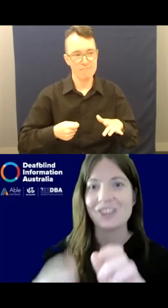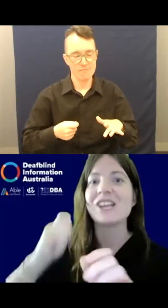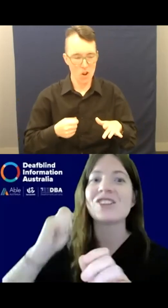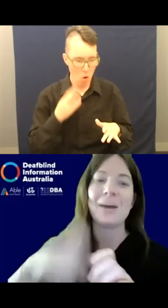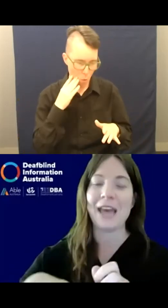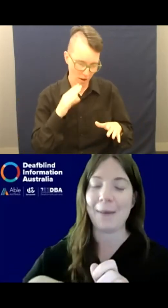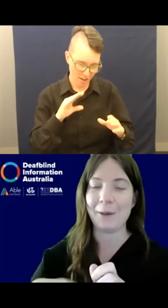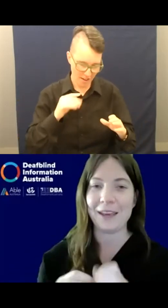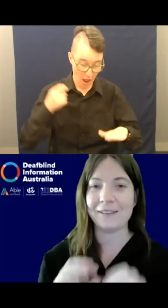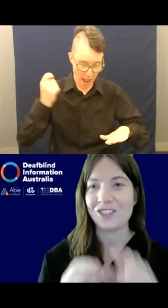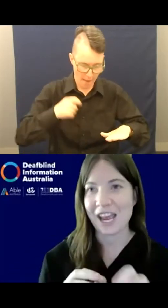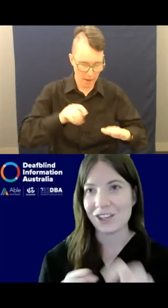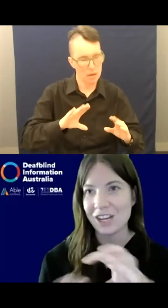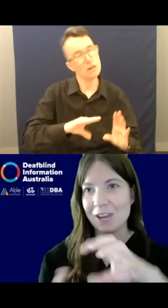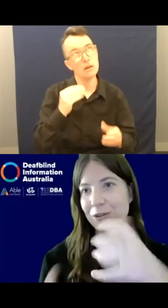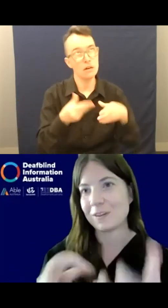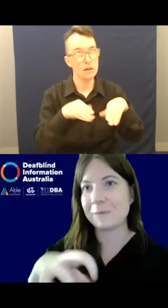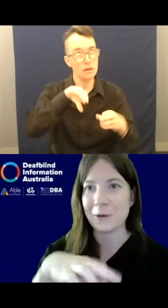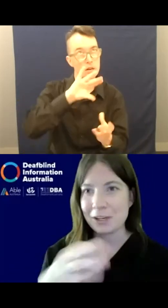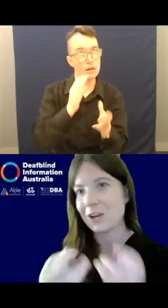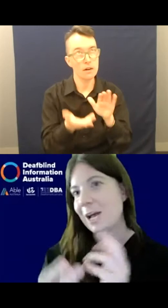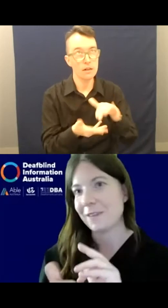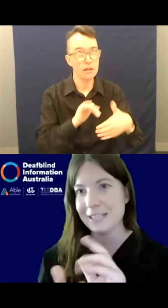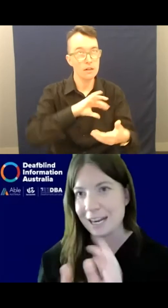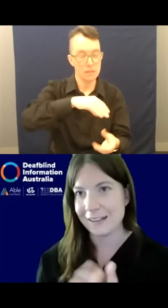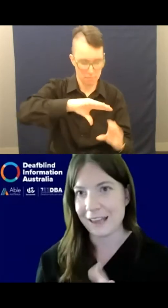time he hammered a piece it changed and he got to explore and turn it upside down in his hands